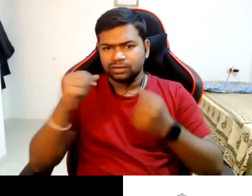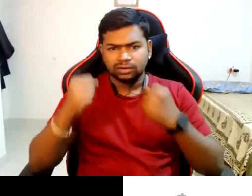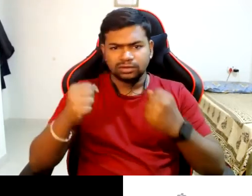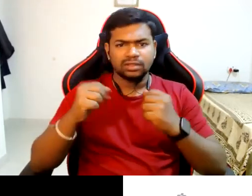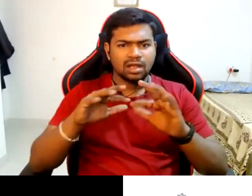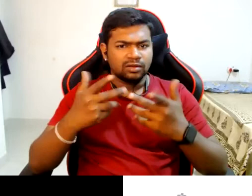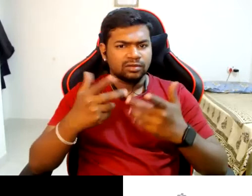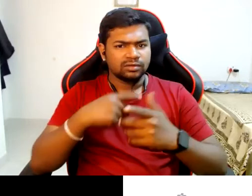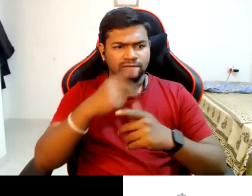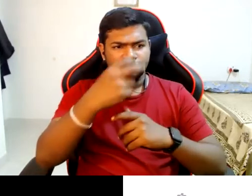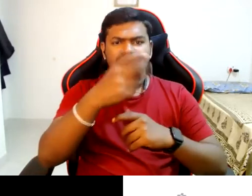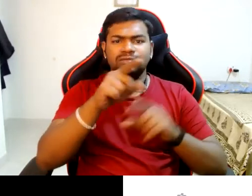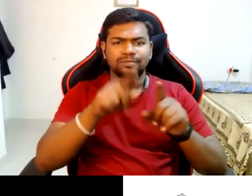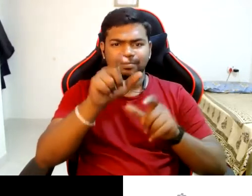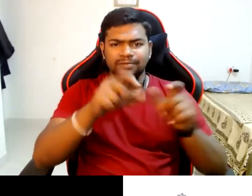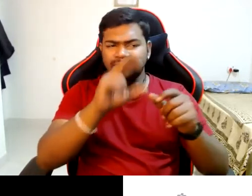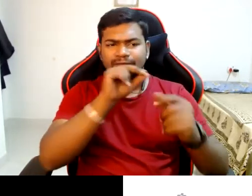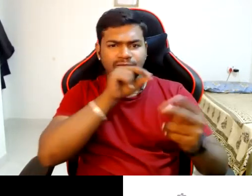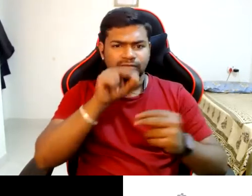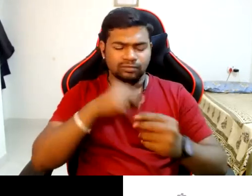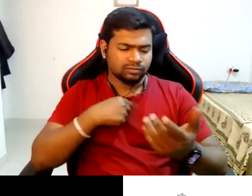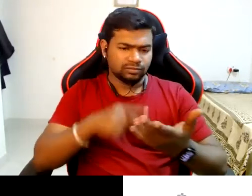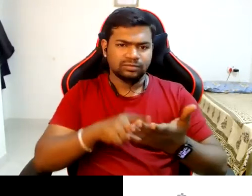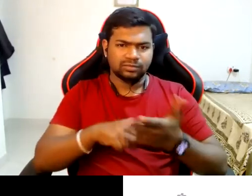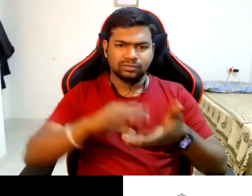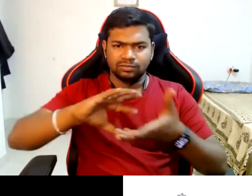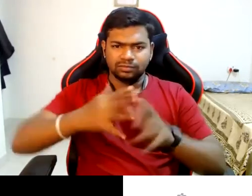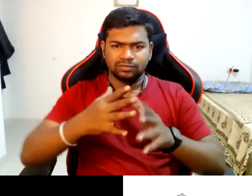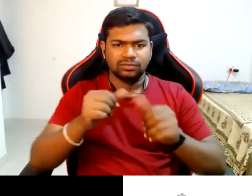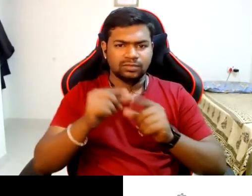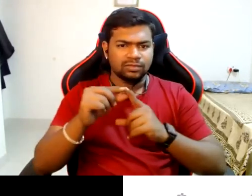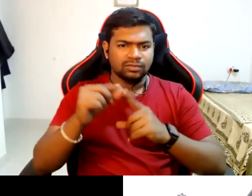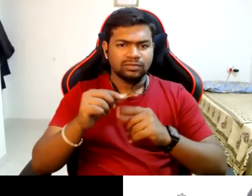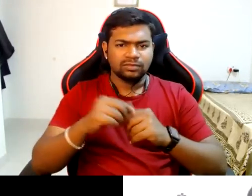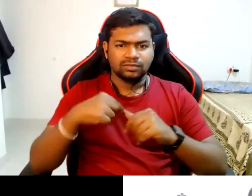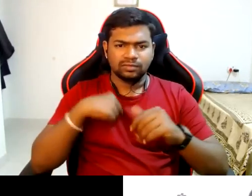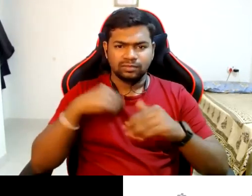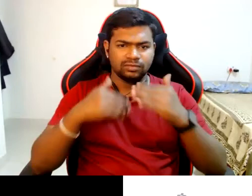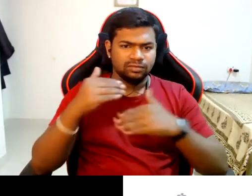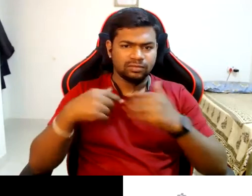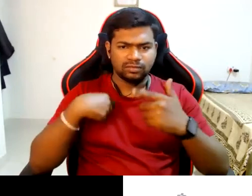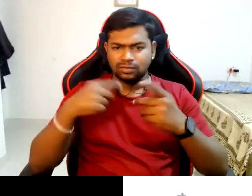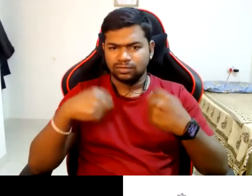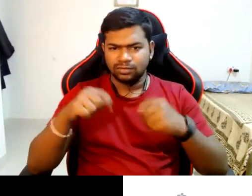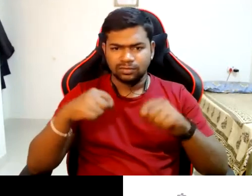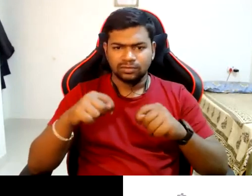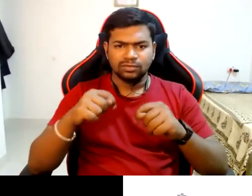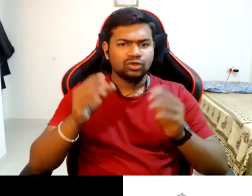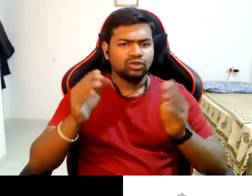speech converted into text. At one point in my career, I even tried to make a software that could convert speech to